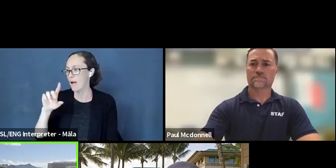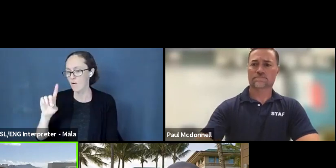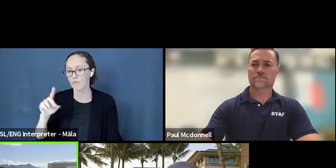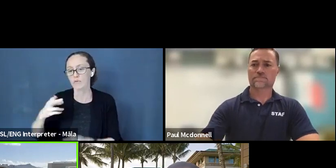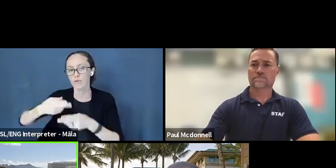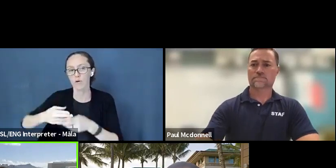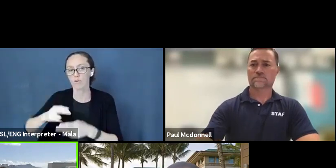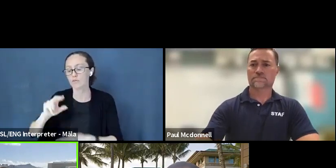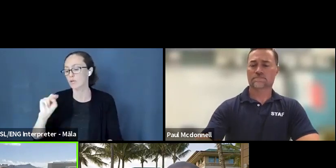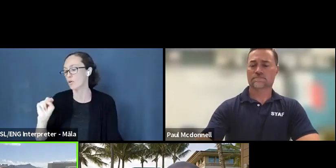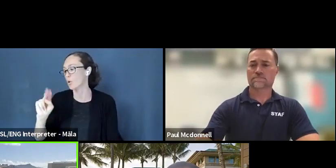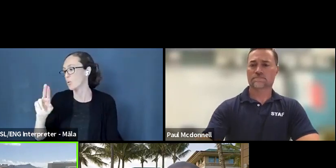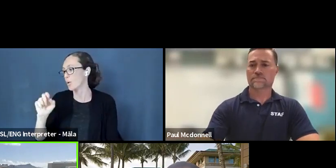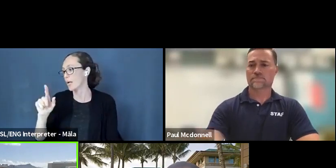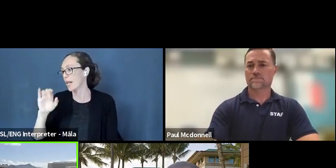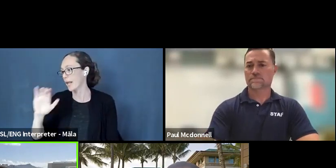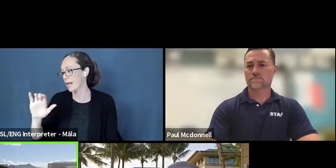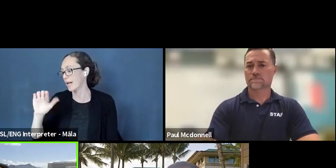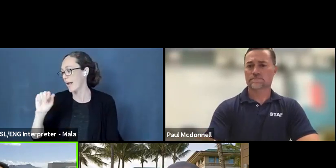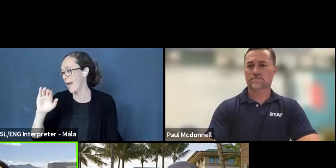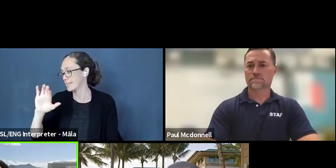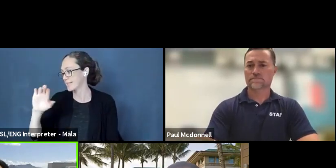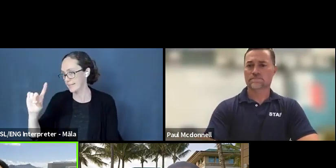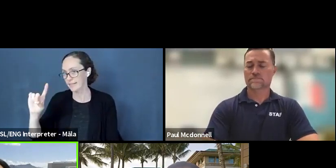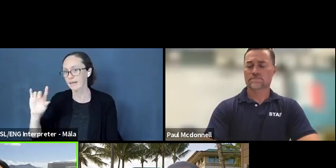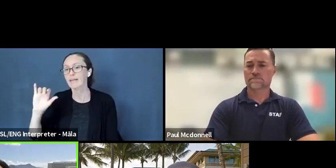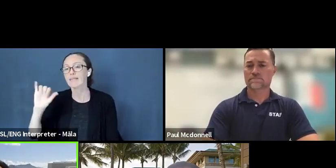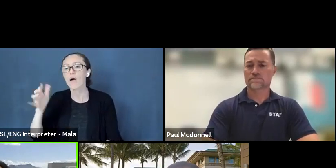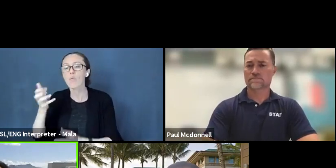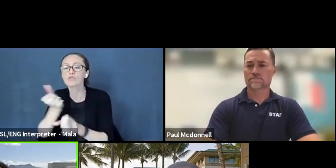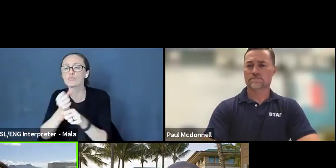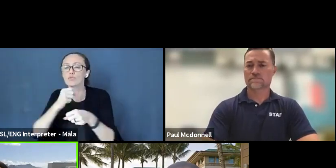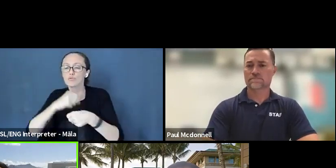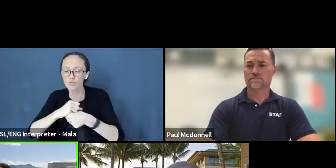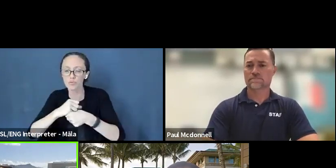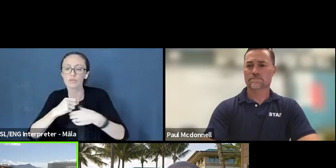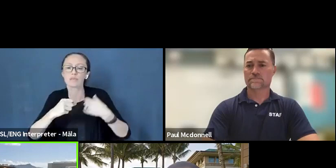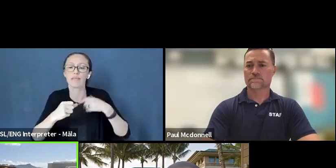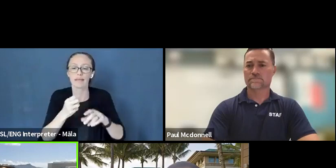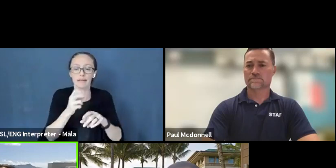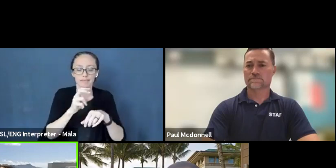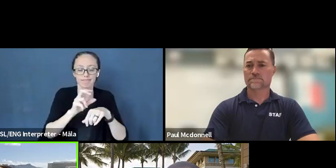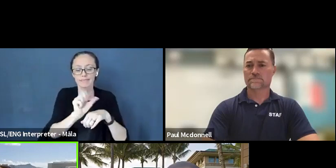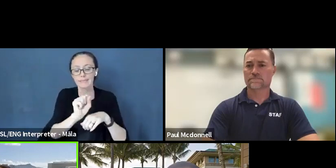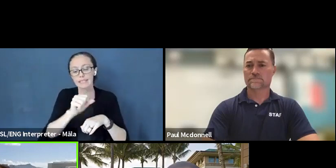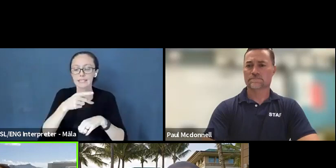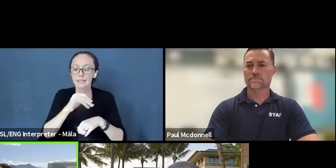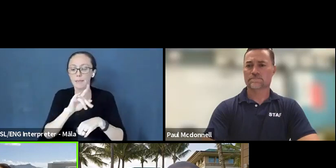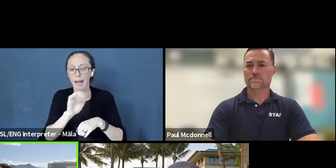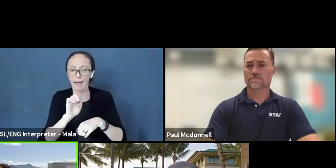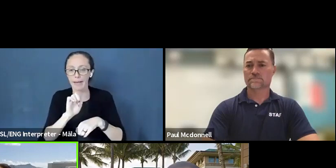information to produce the spike protein which is what induces the immune response and what